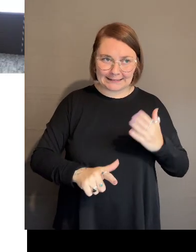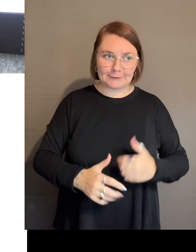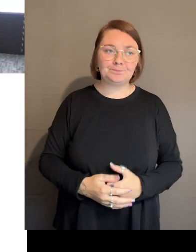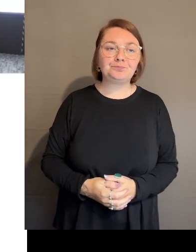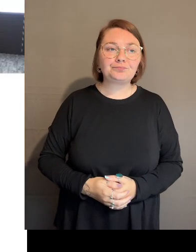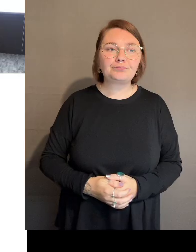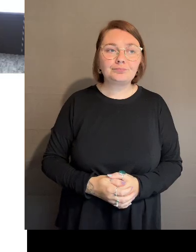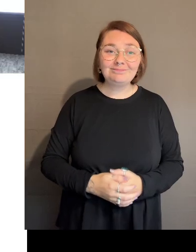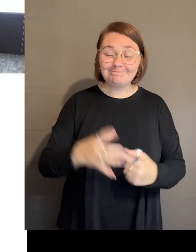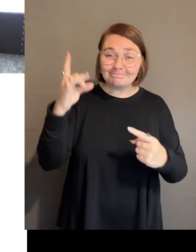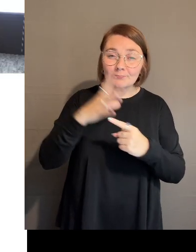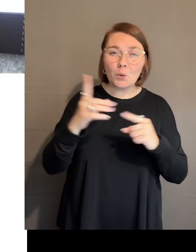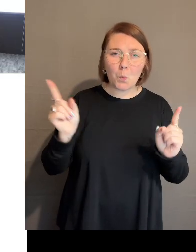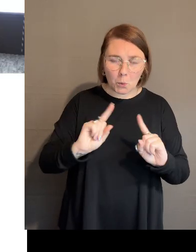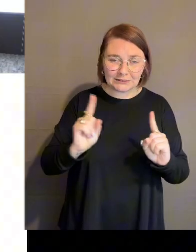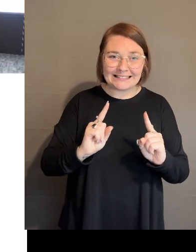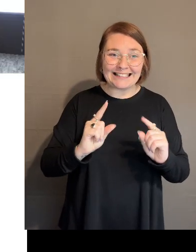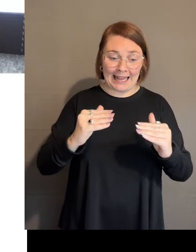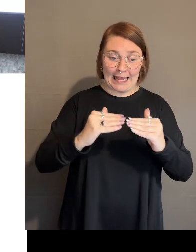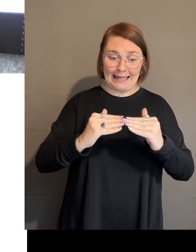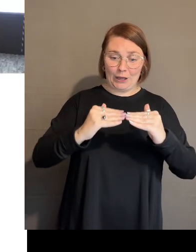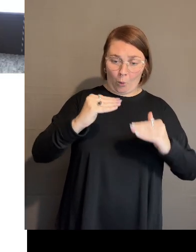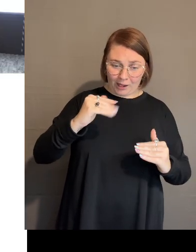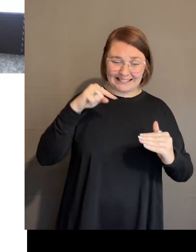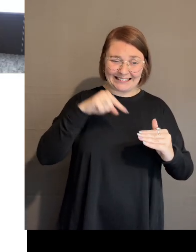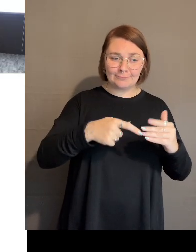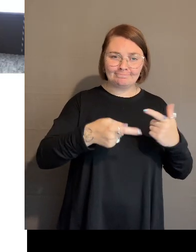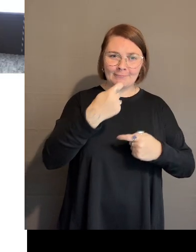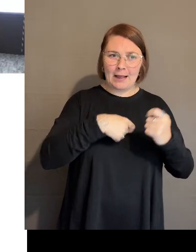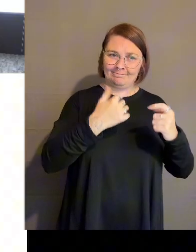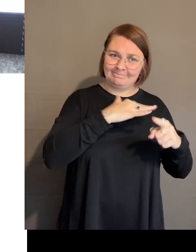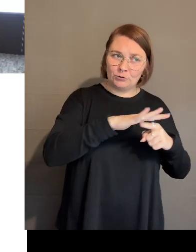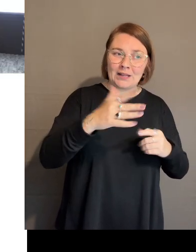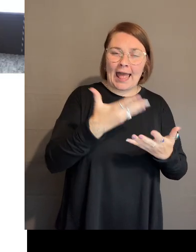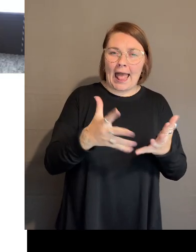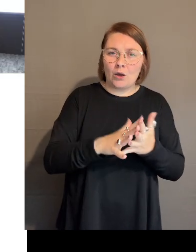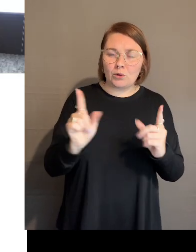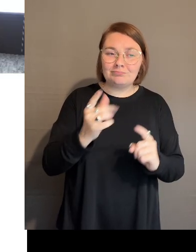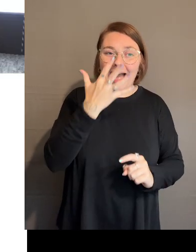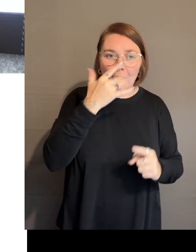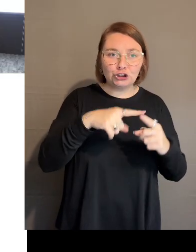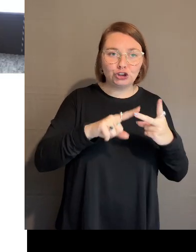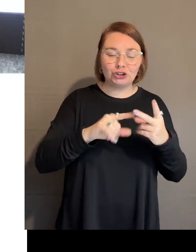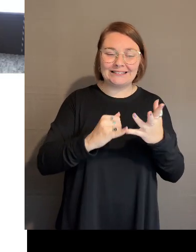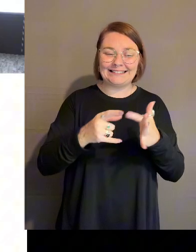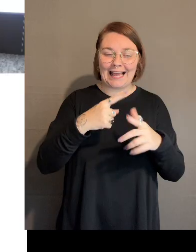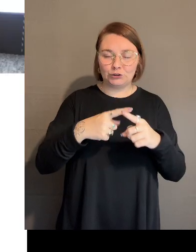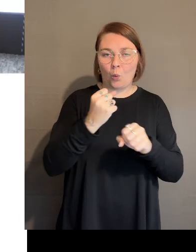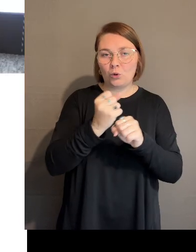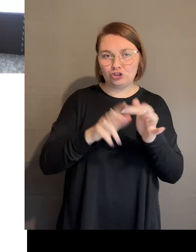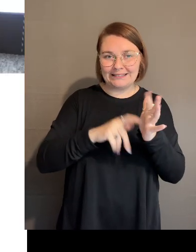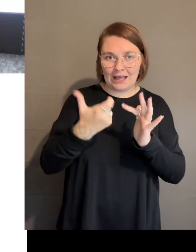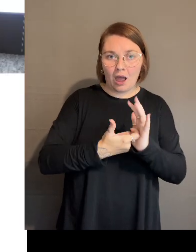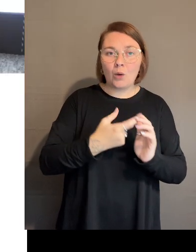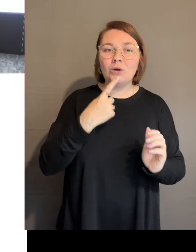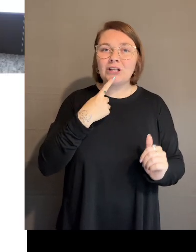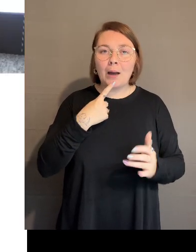And importantly, these inequalities are likely to be influenced by age, sex or gender, and type of disability.